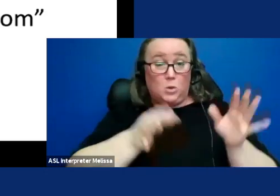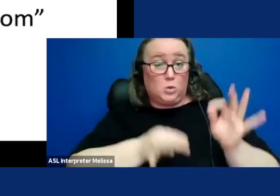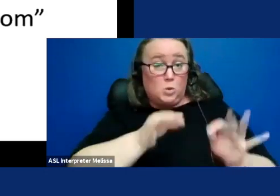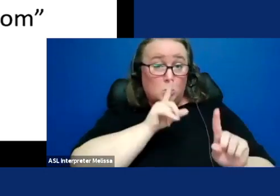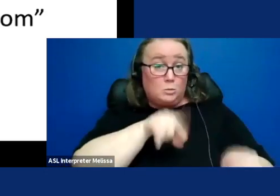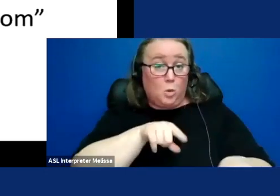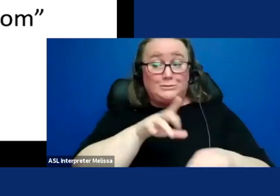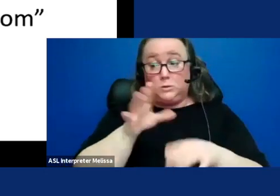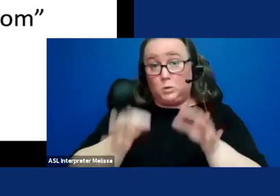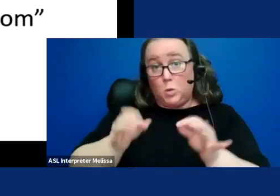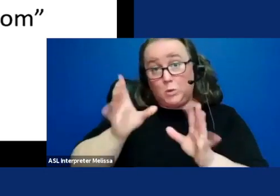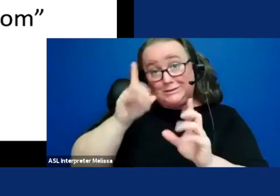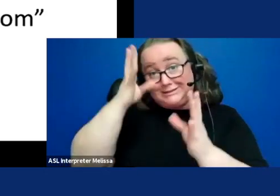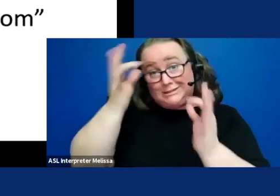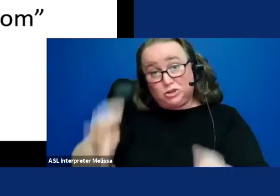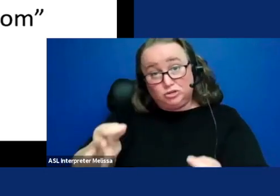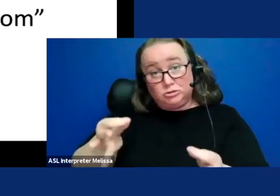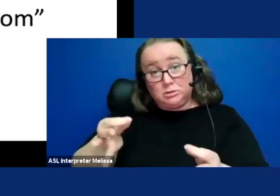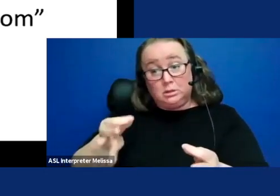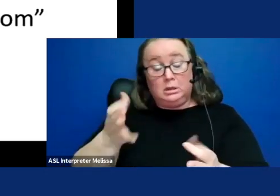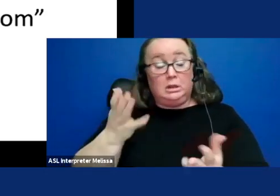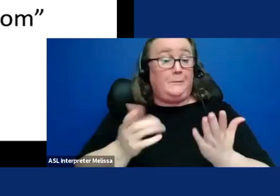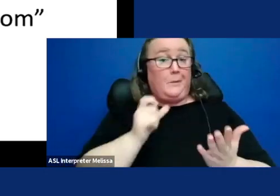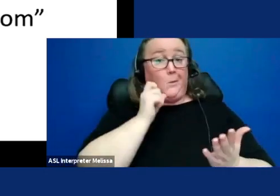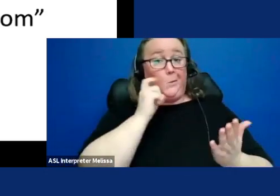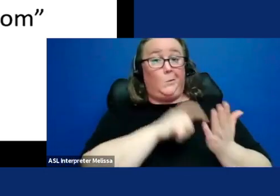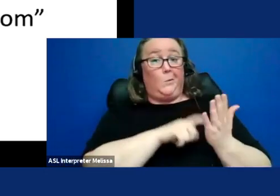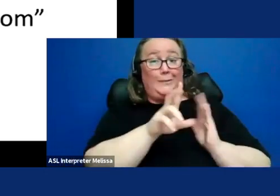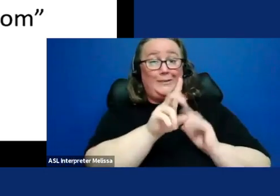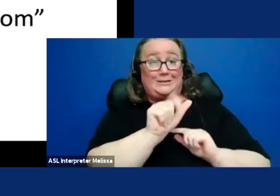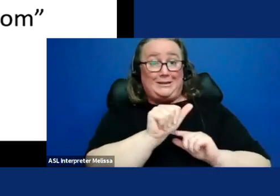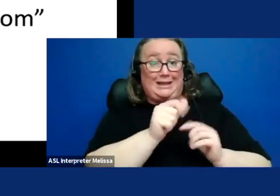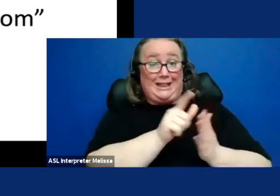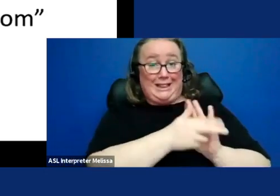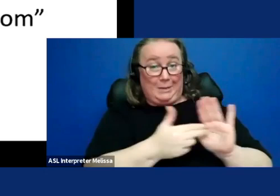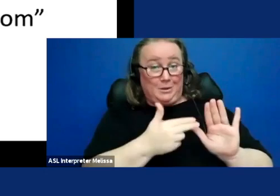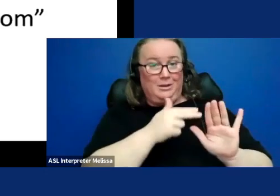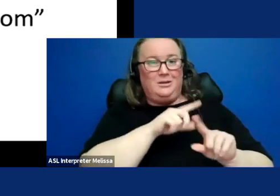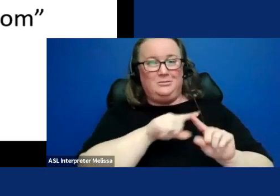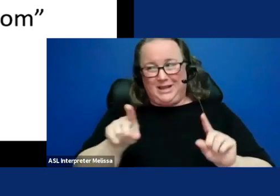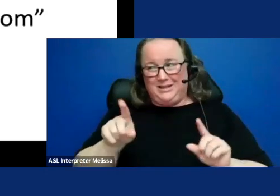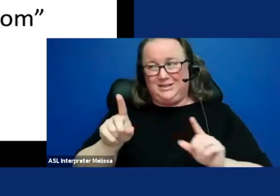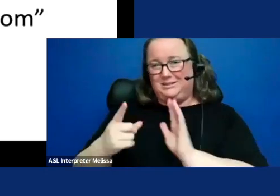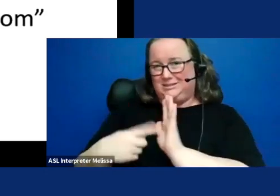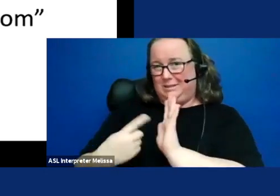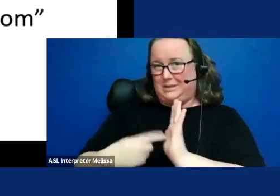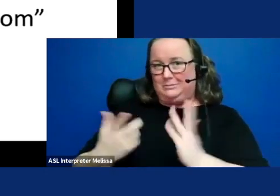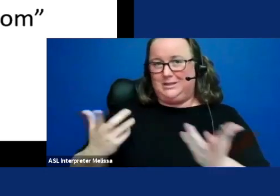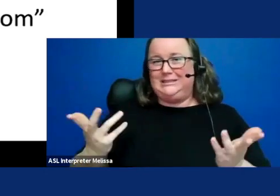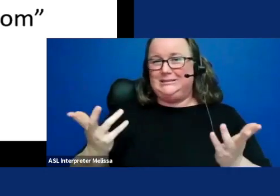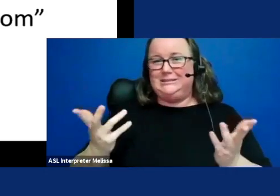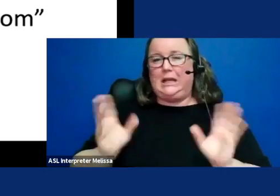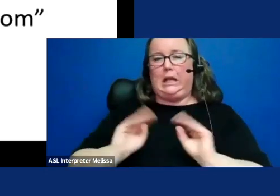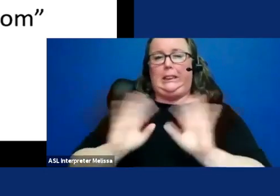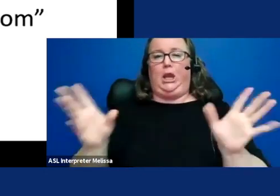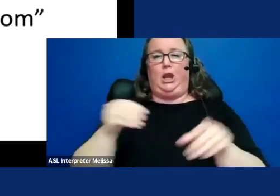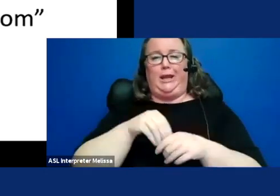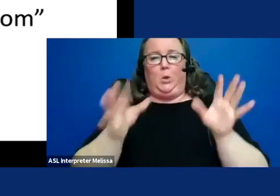even if we don't acknowledge the disability label, disability is often the elephant in the courtroom and is used against them.